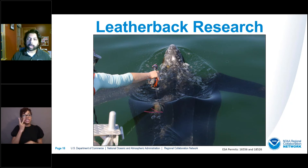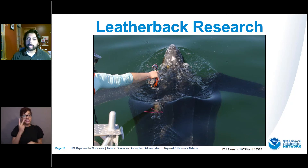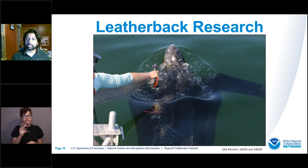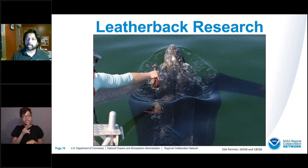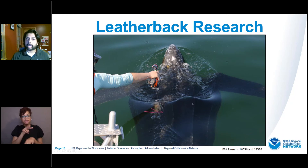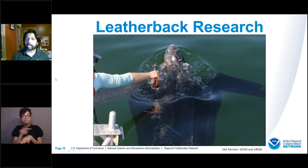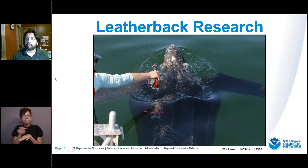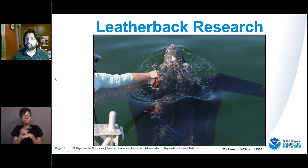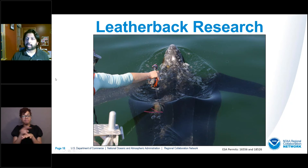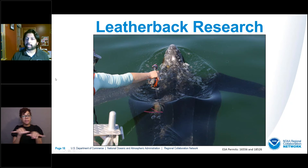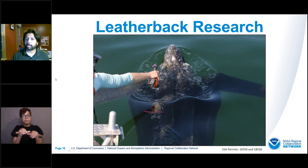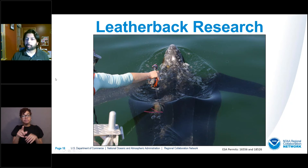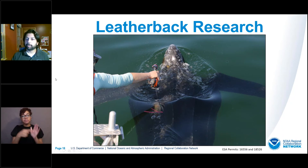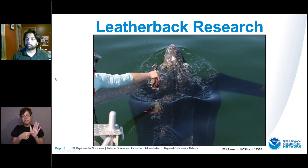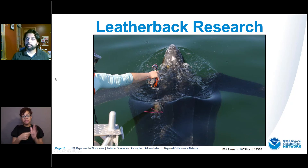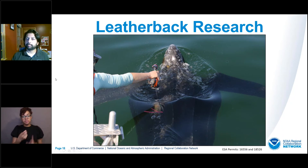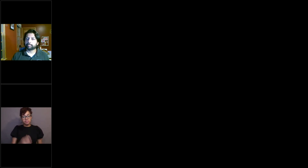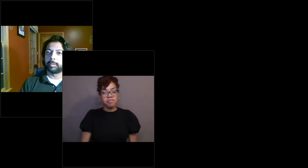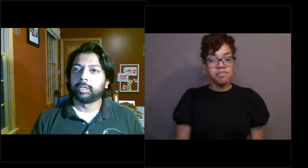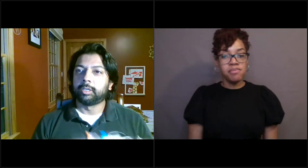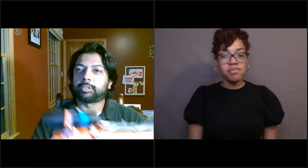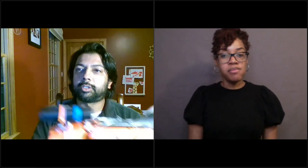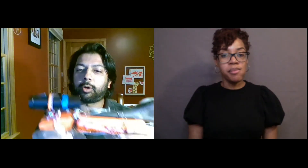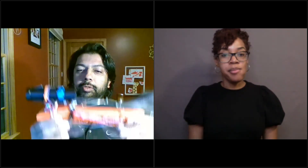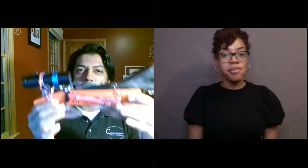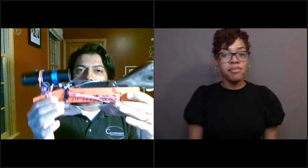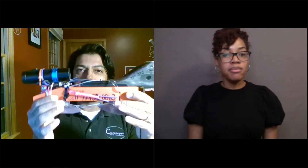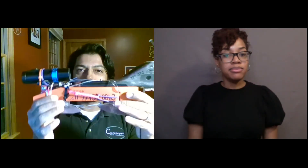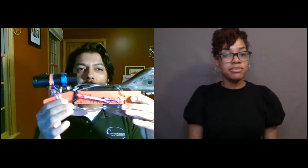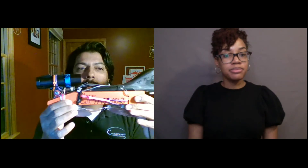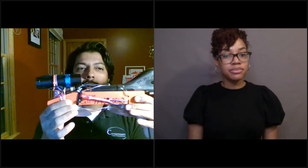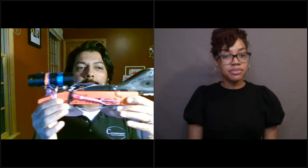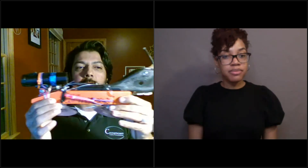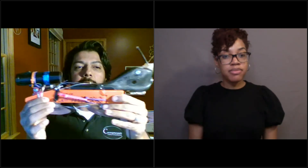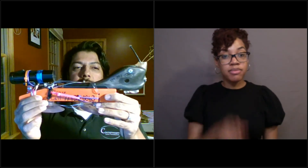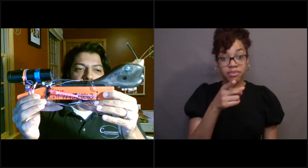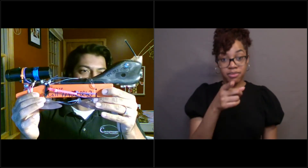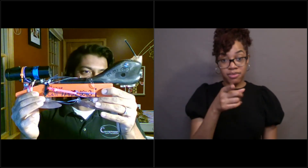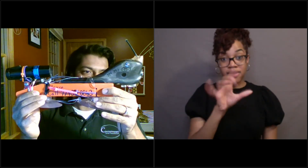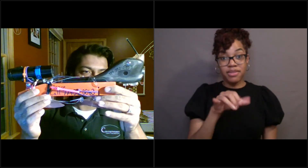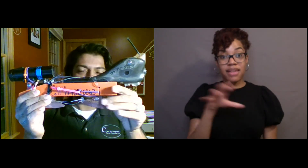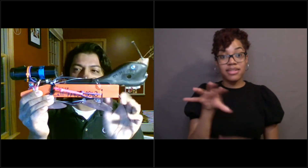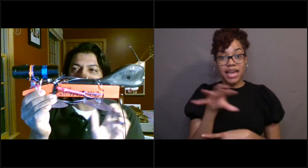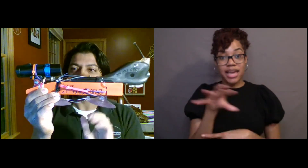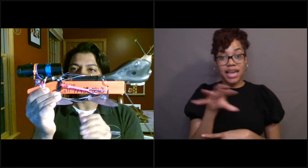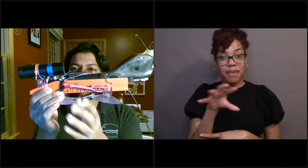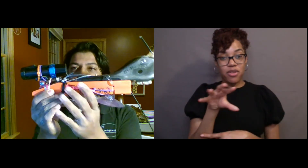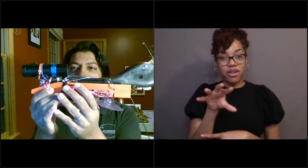So I actually have that camera. So this is the camera here that's in the picture.